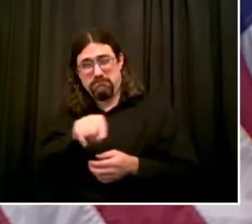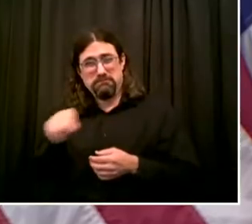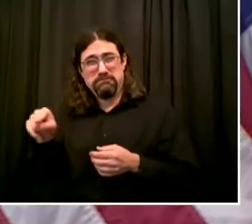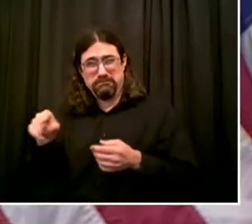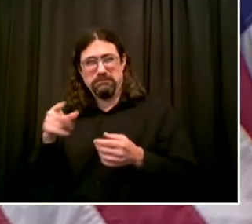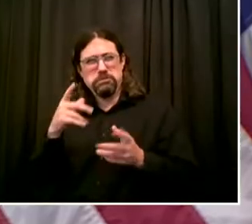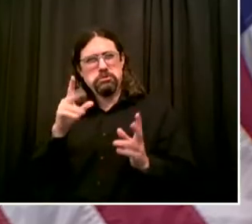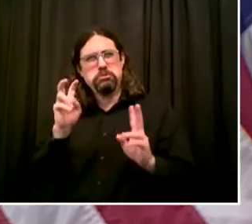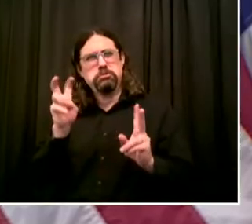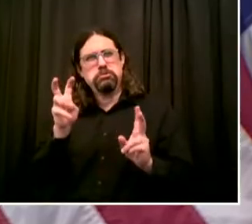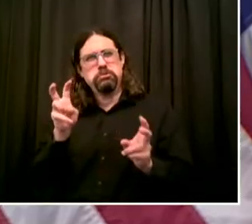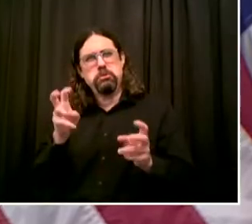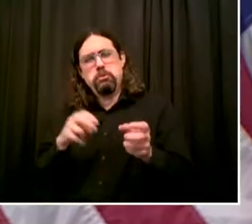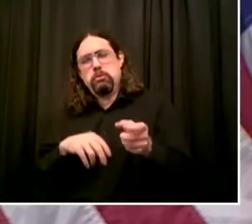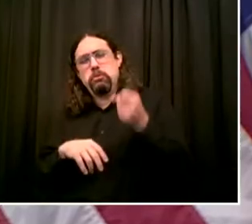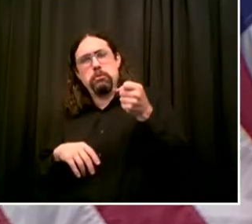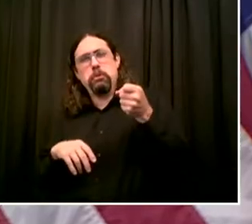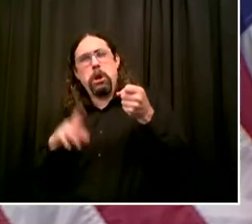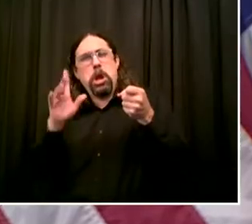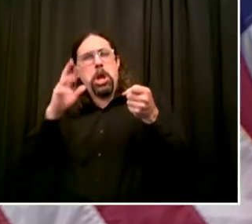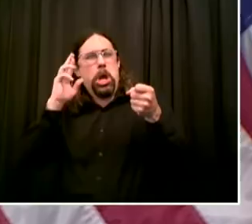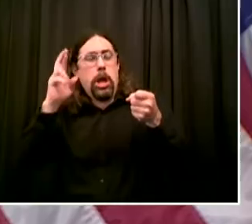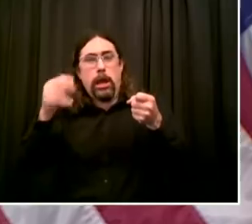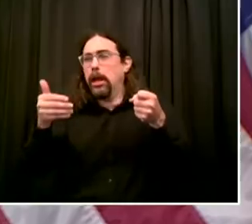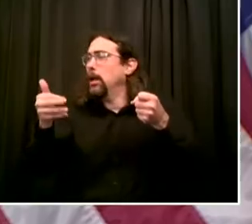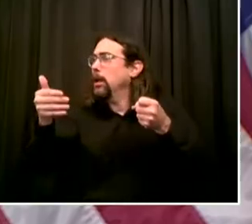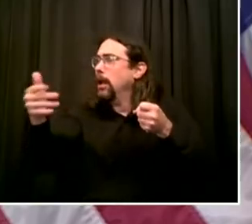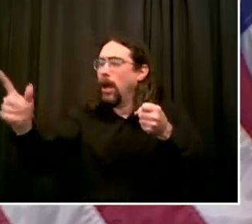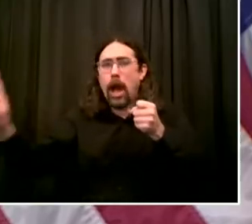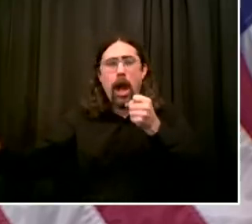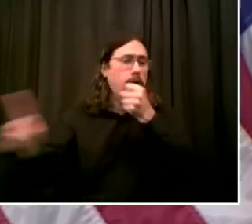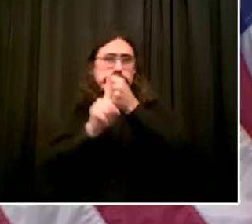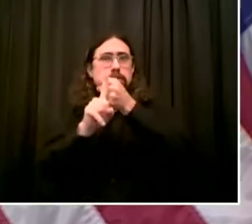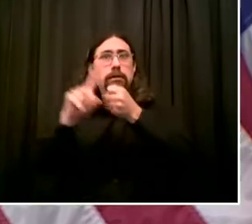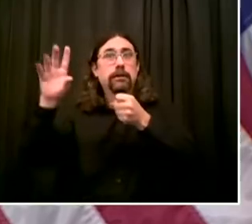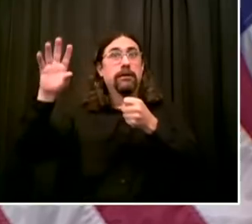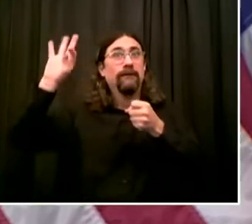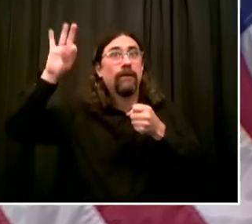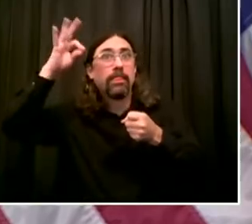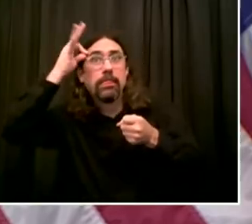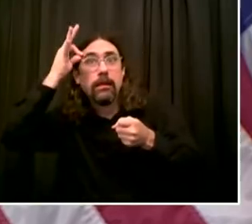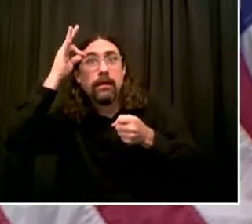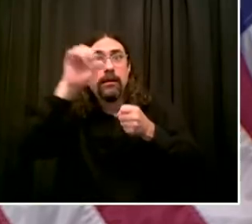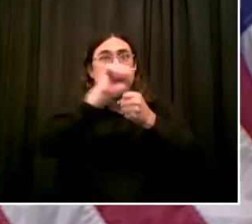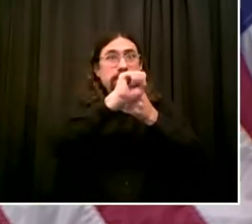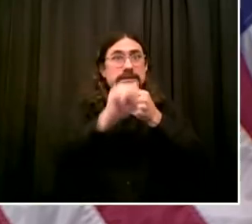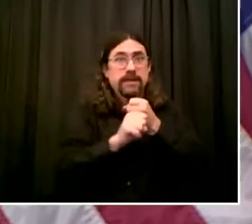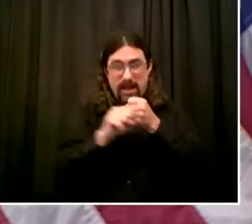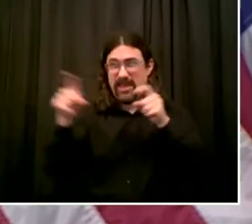THINGS. THERE HAS BEEN A VY ERINNSTEE AST MOTNH ON E xi;1Ñ]áy